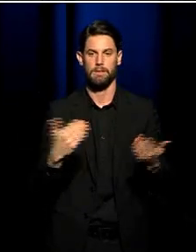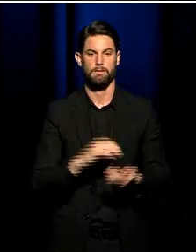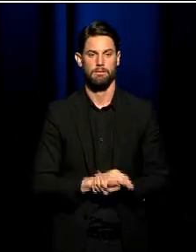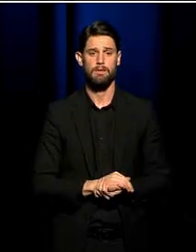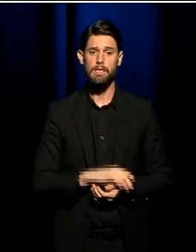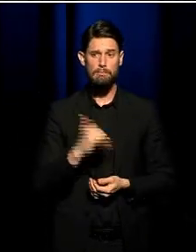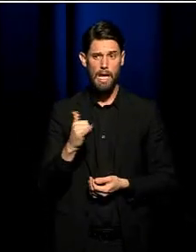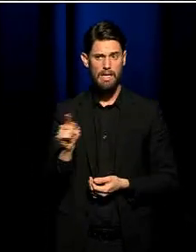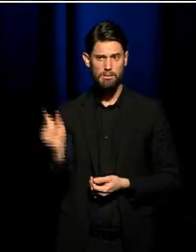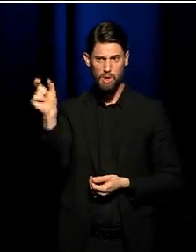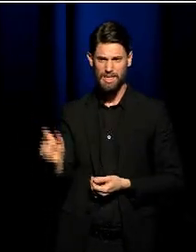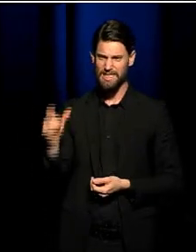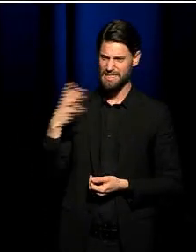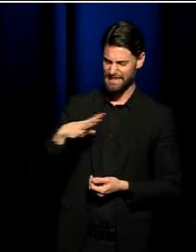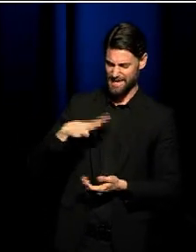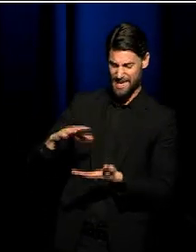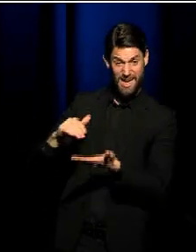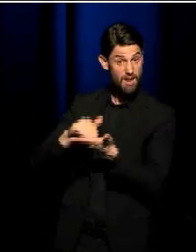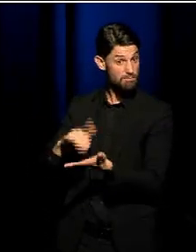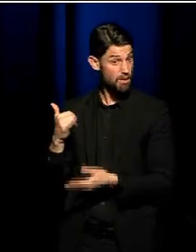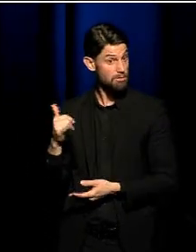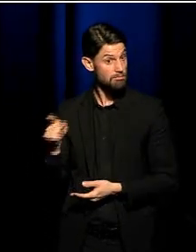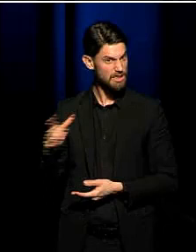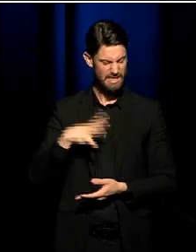support in coming forward. The Commission is working with other government